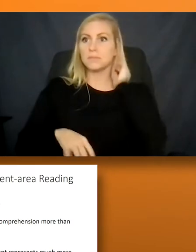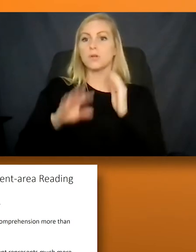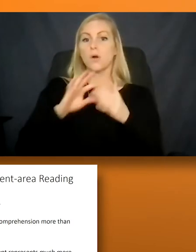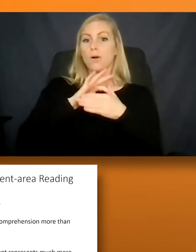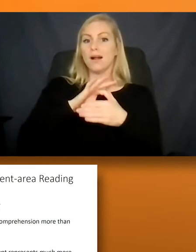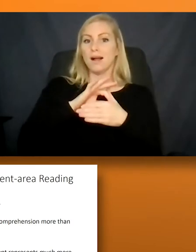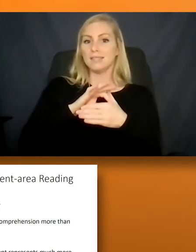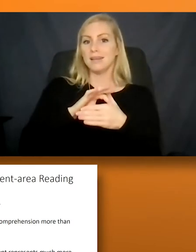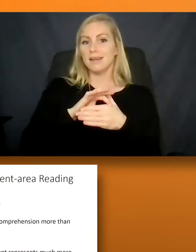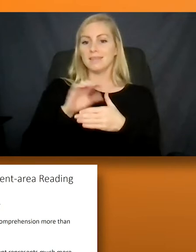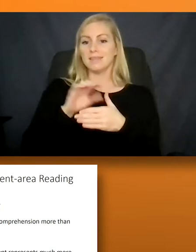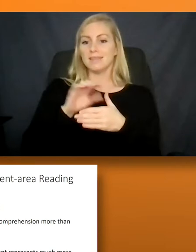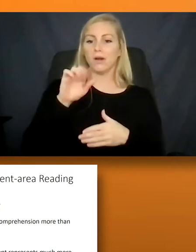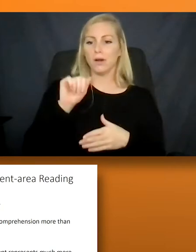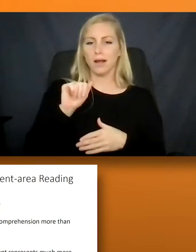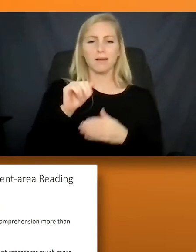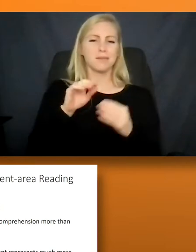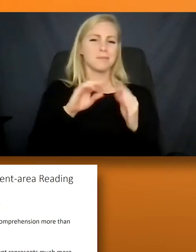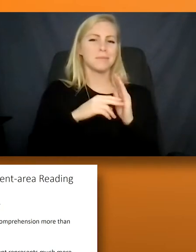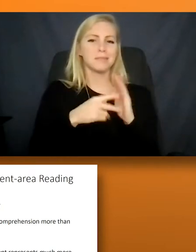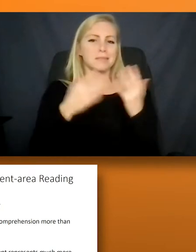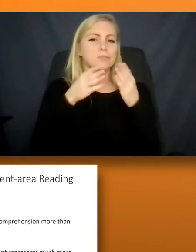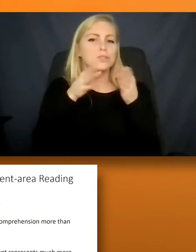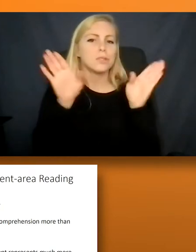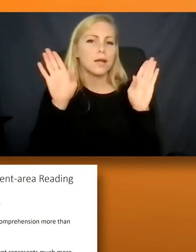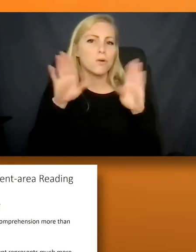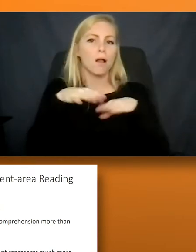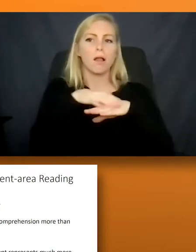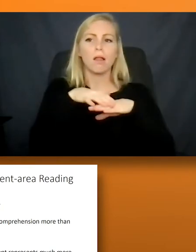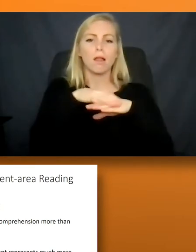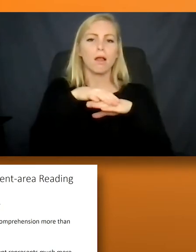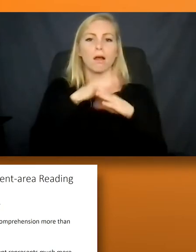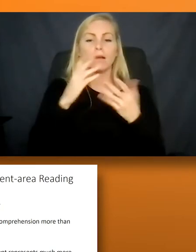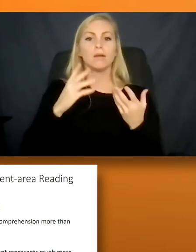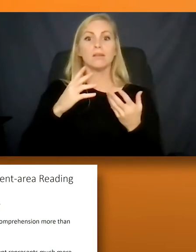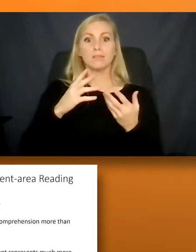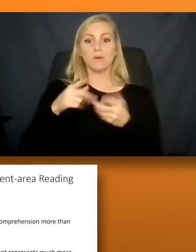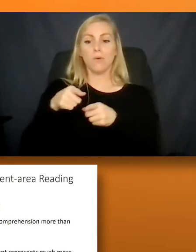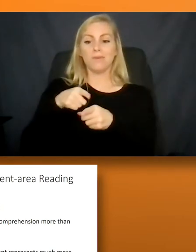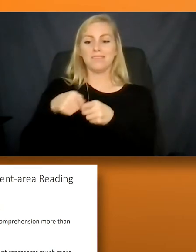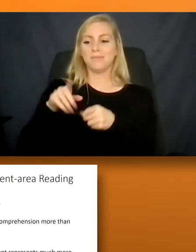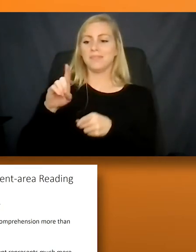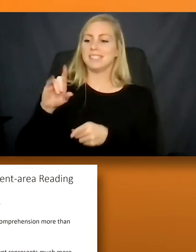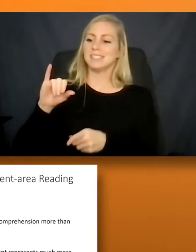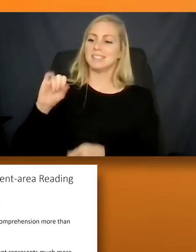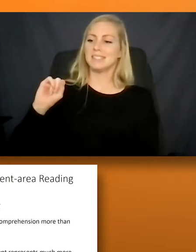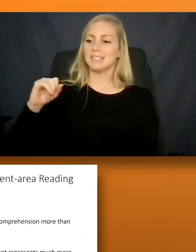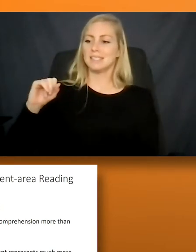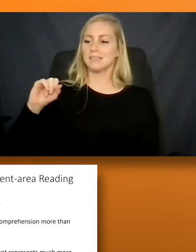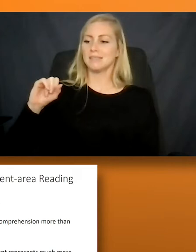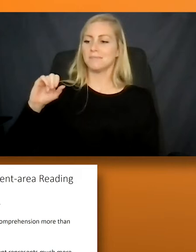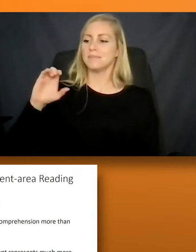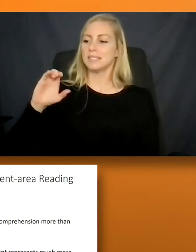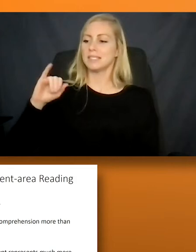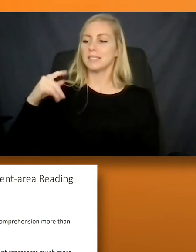That's the difference. Content area means general, kind of overall and discipline means specific, the specific area.